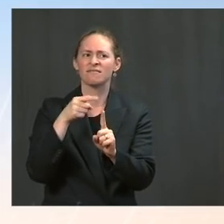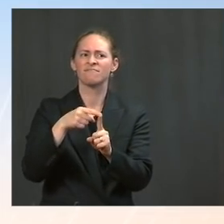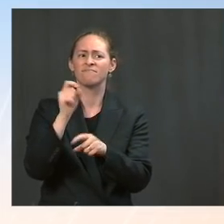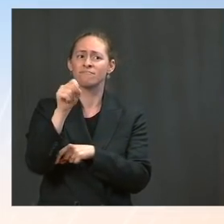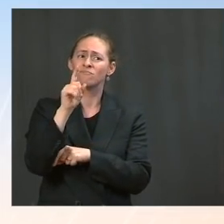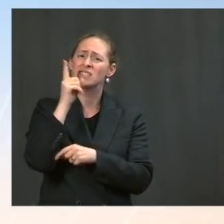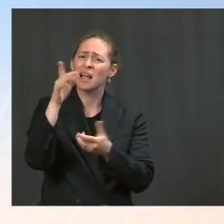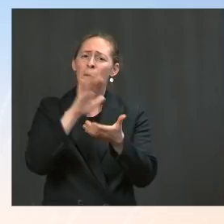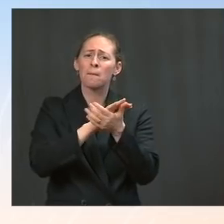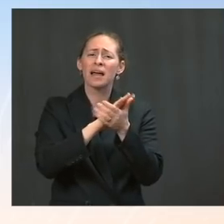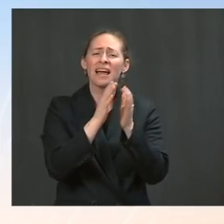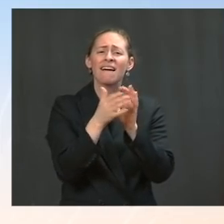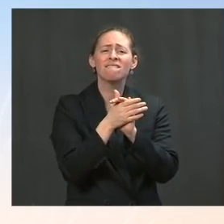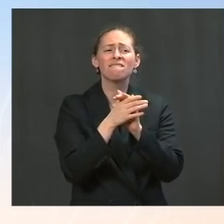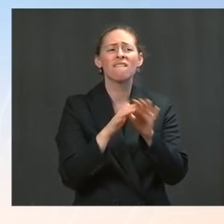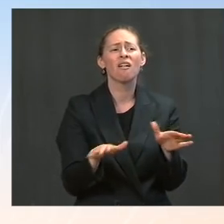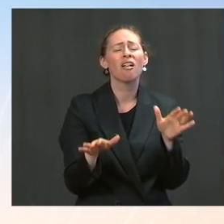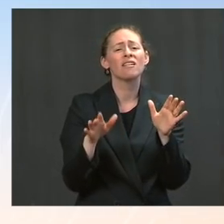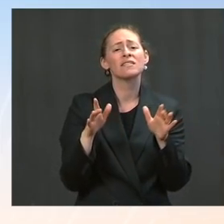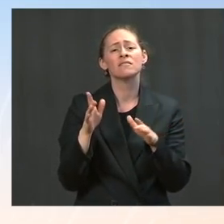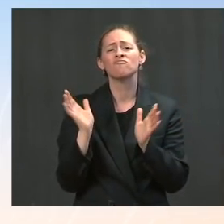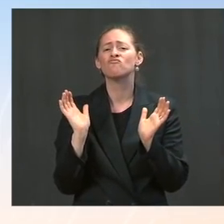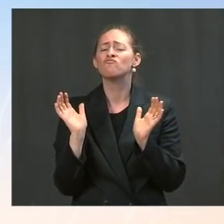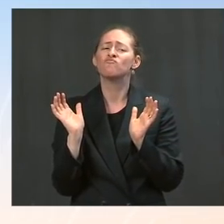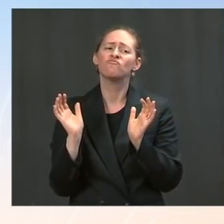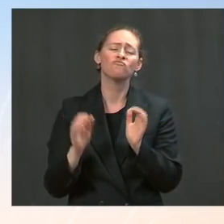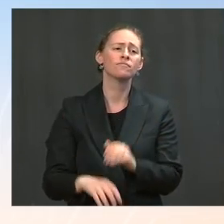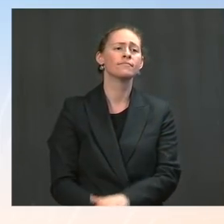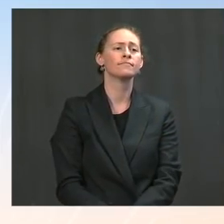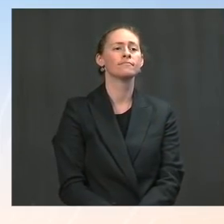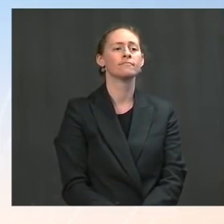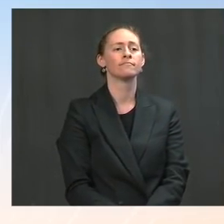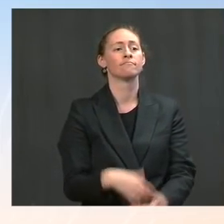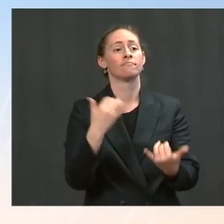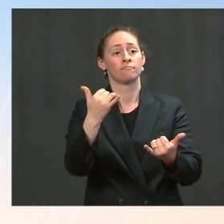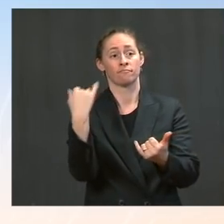I would note that our support for the right to peacefully protest